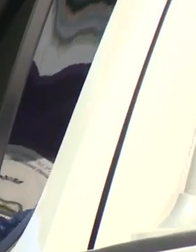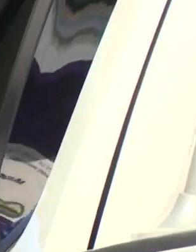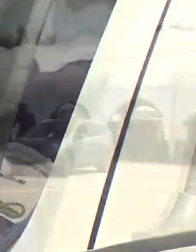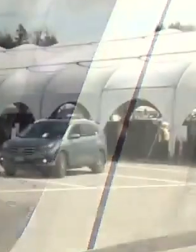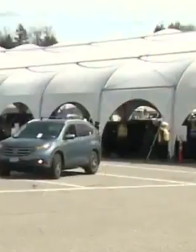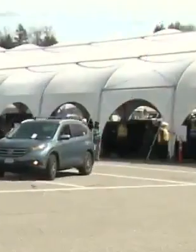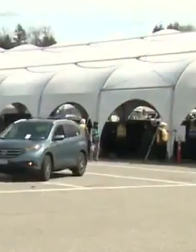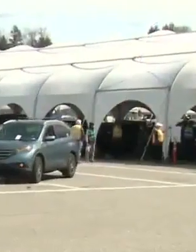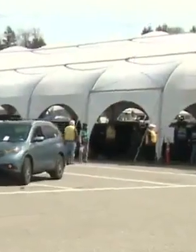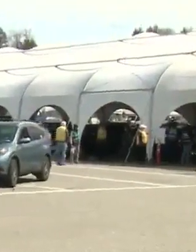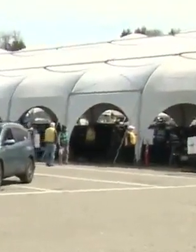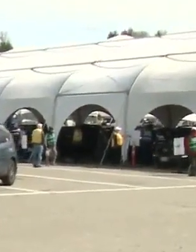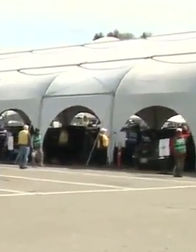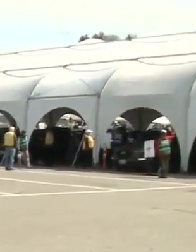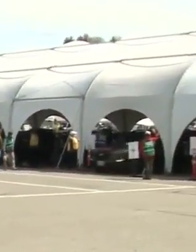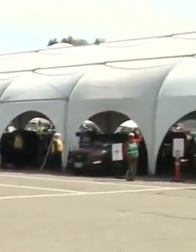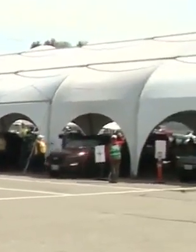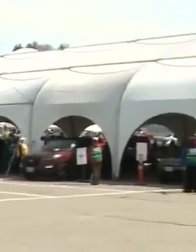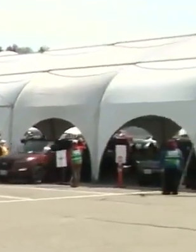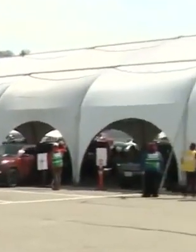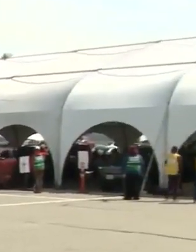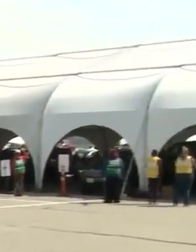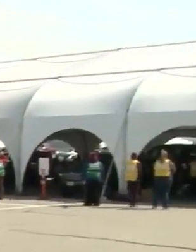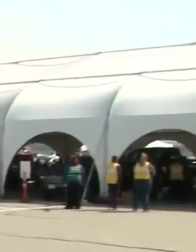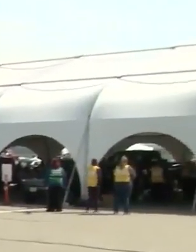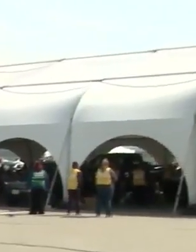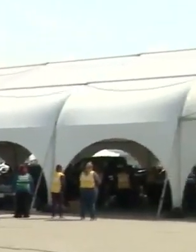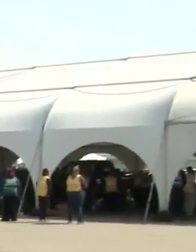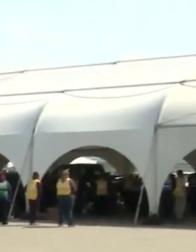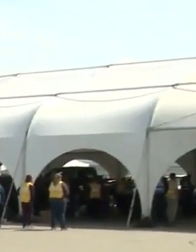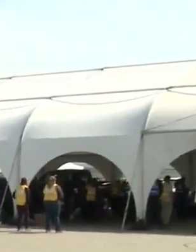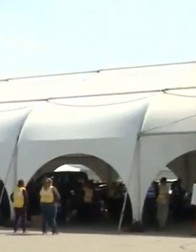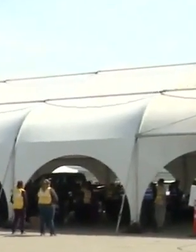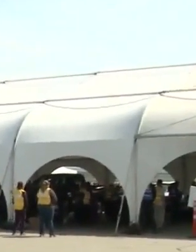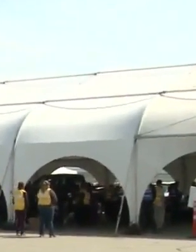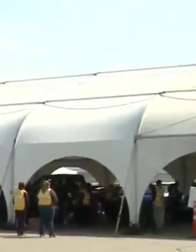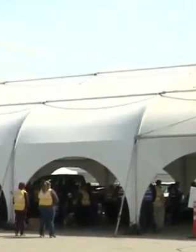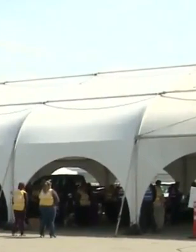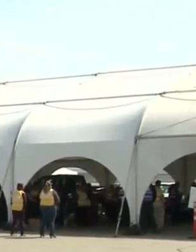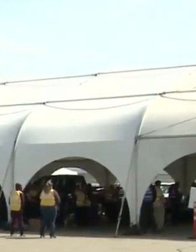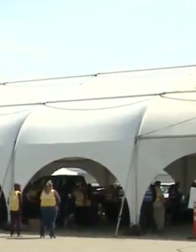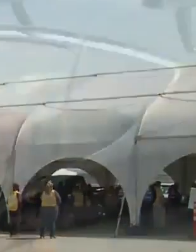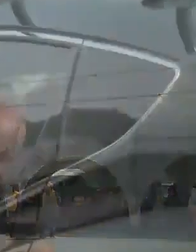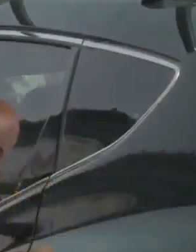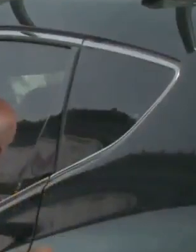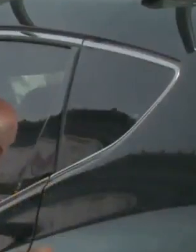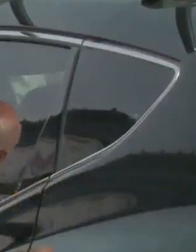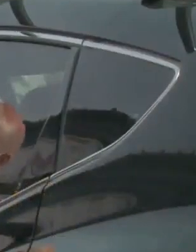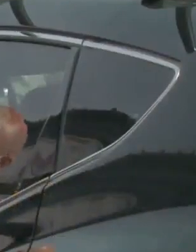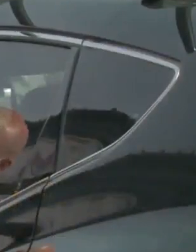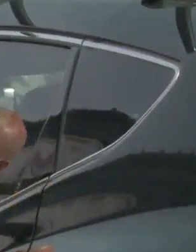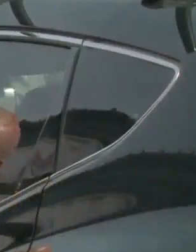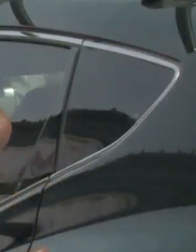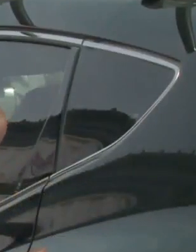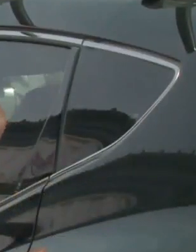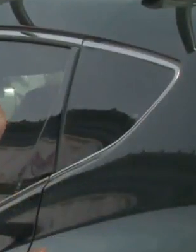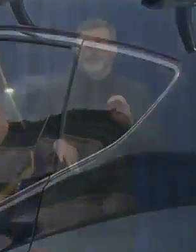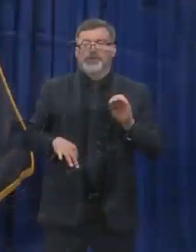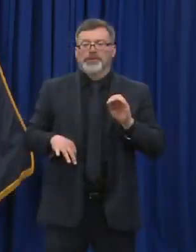COMMUNITIES BECAUSE IT IS ONE AND DONE. HE SAYS THE STATE HAS SAFELY STORED SALVOS OF DOSES IT STILL